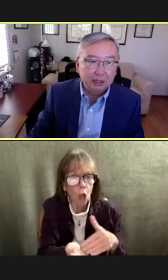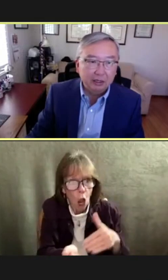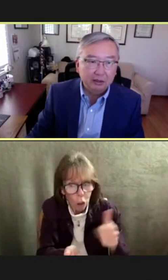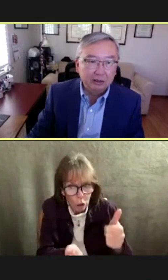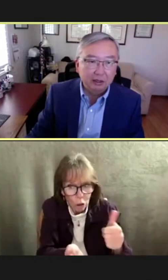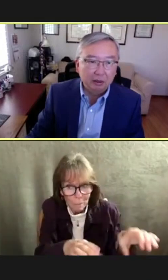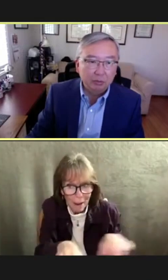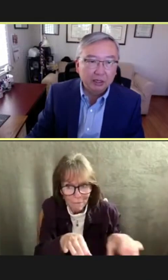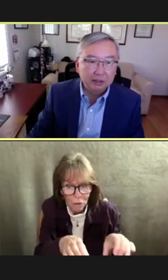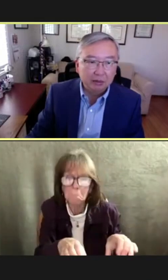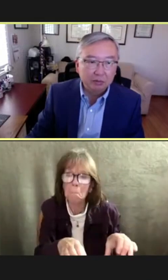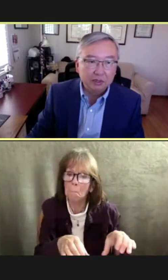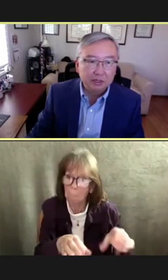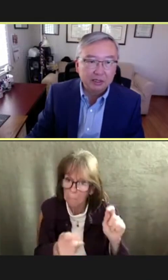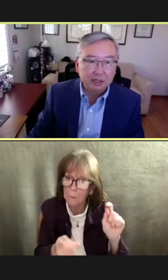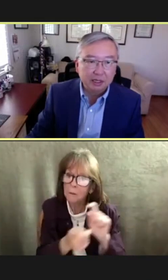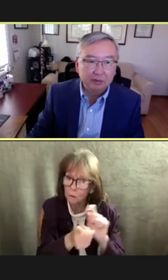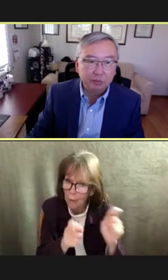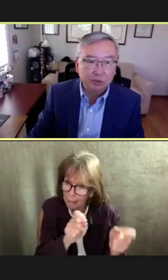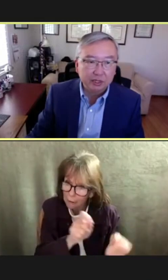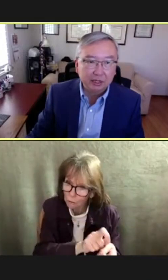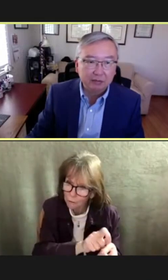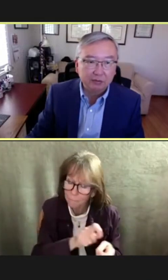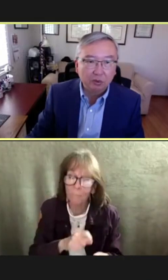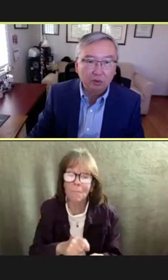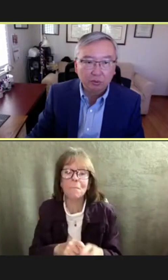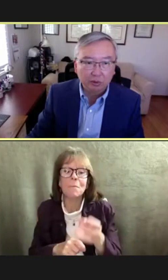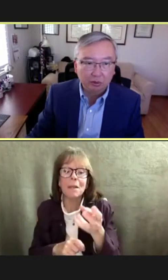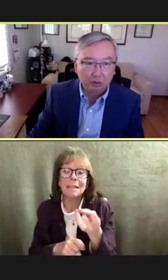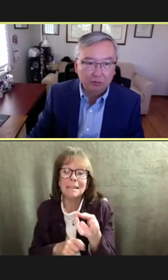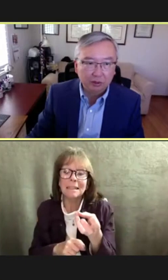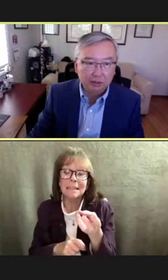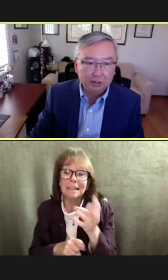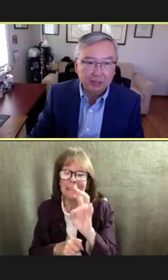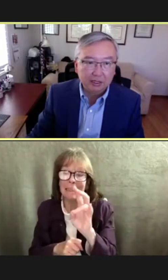And among them, 67%, four of the studies,